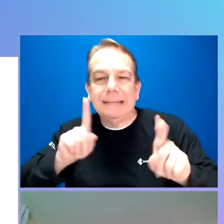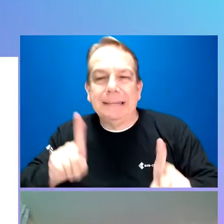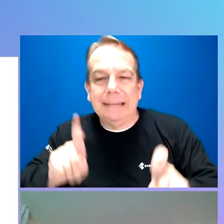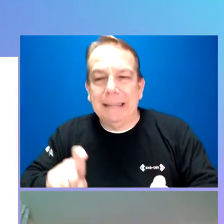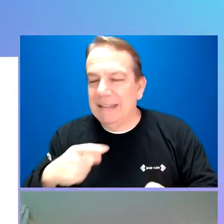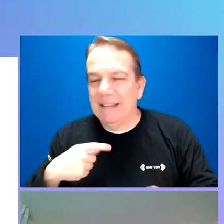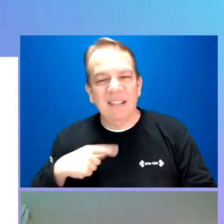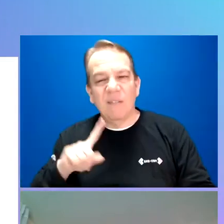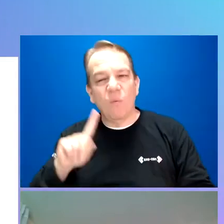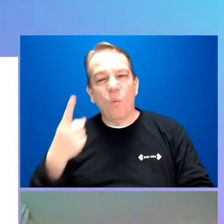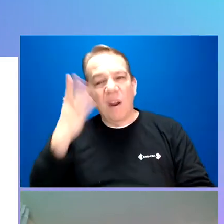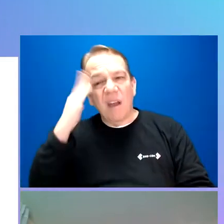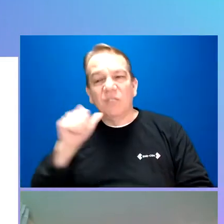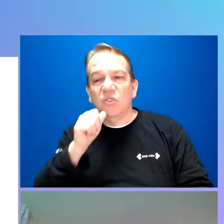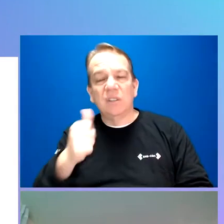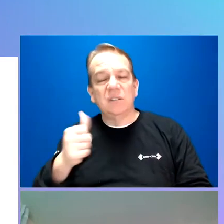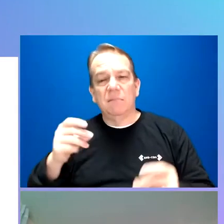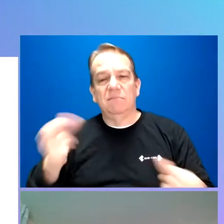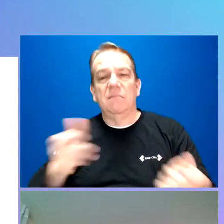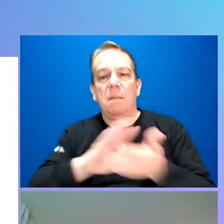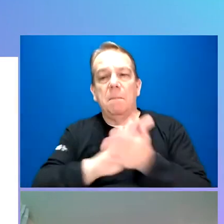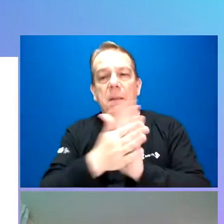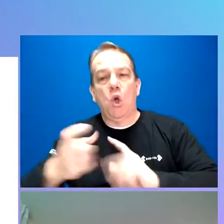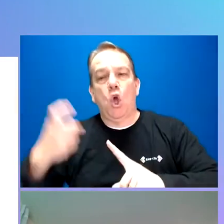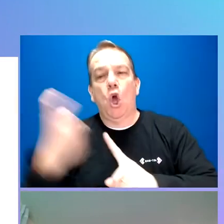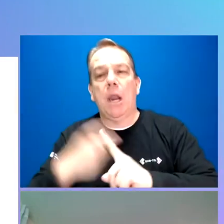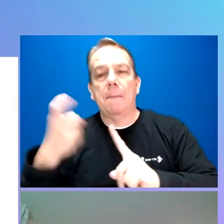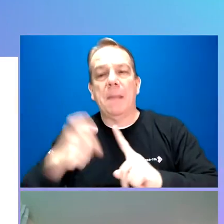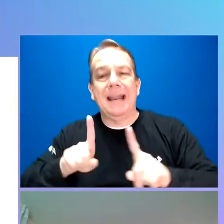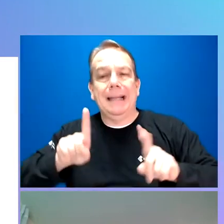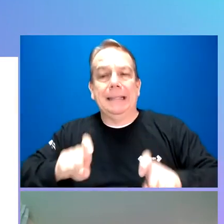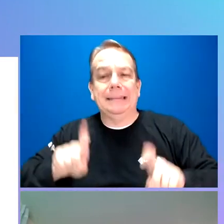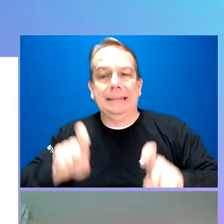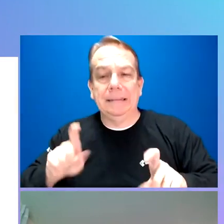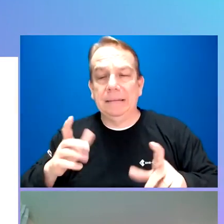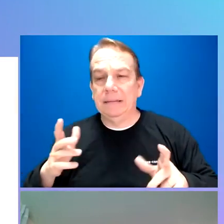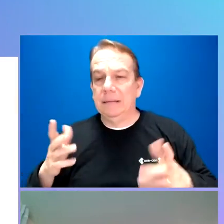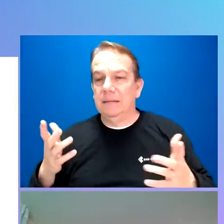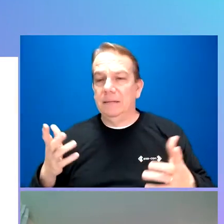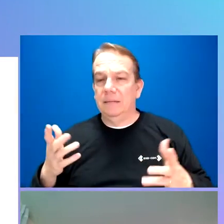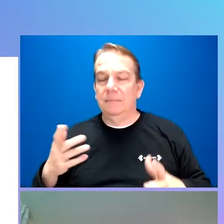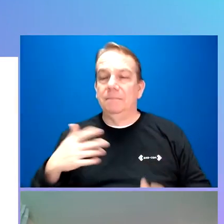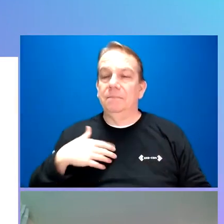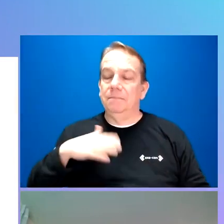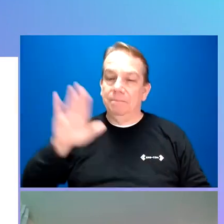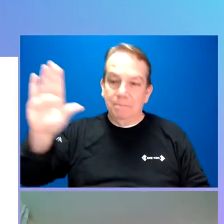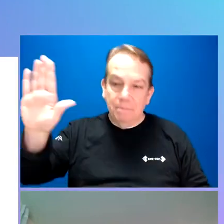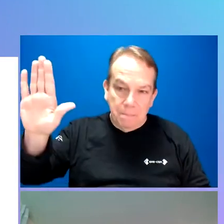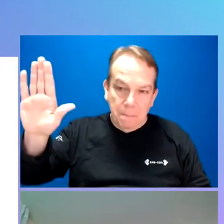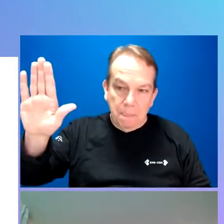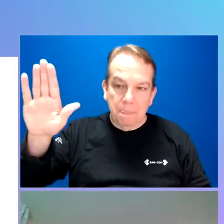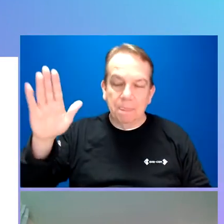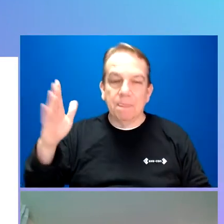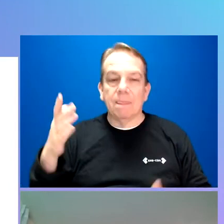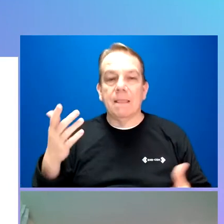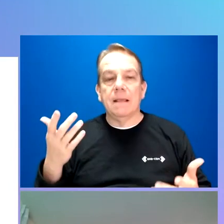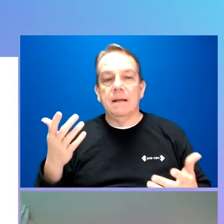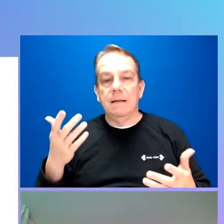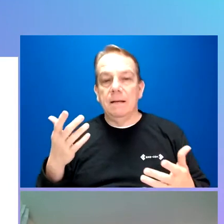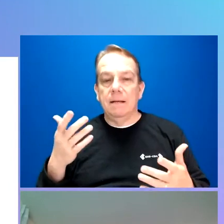just move to automated version and do automated testing? So obviously there is crunch of